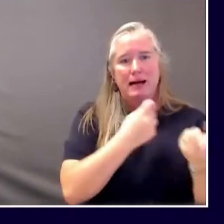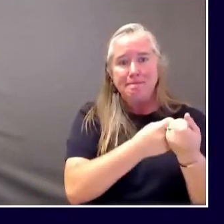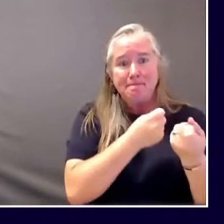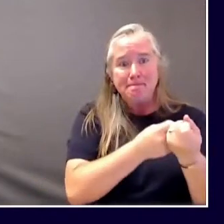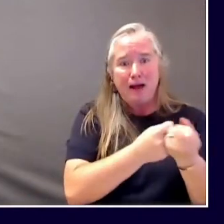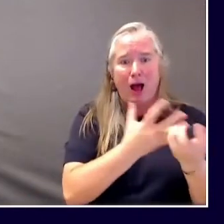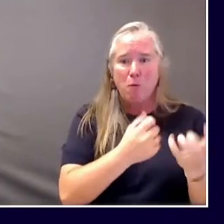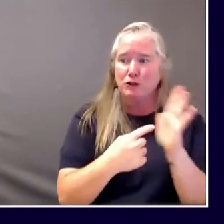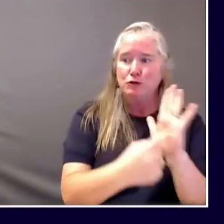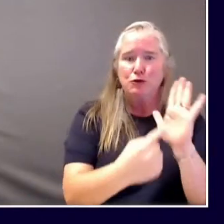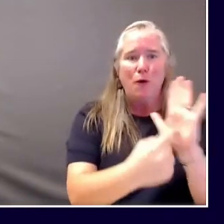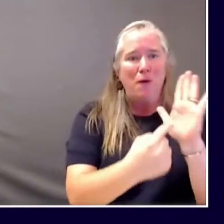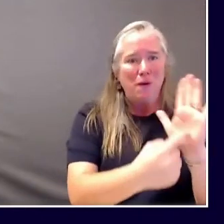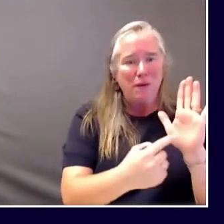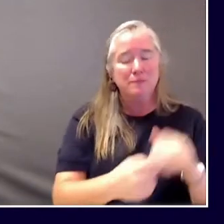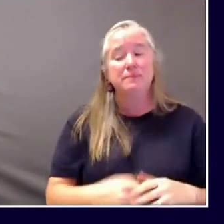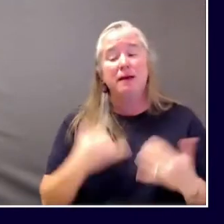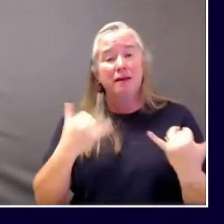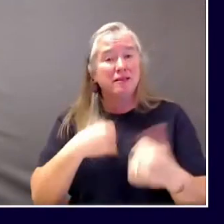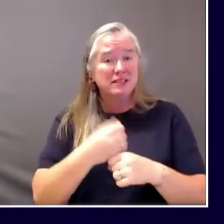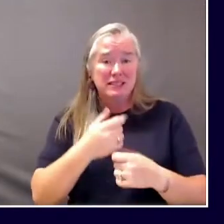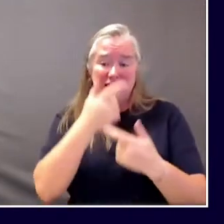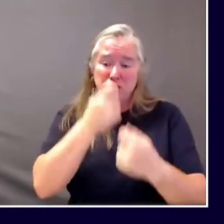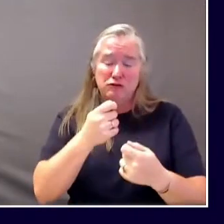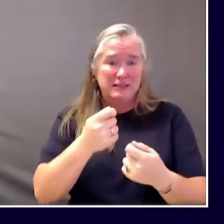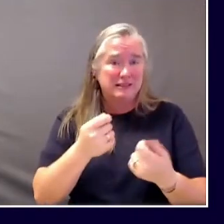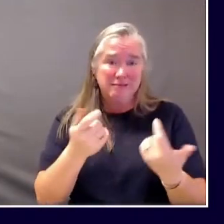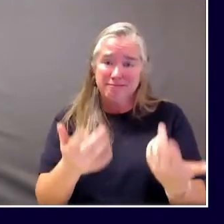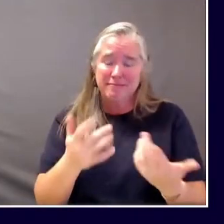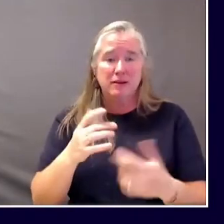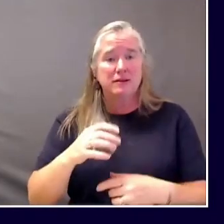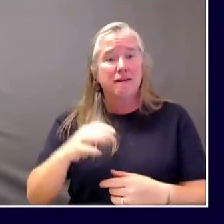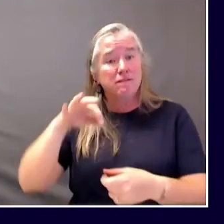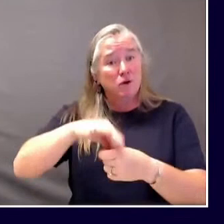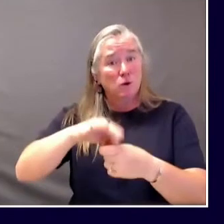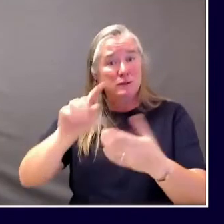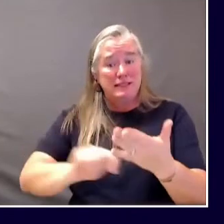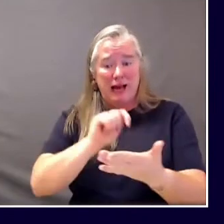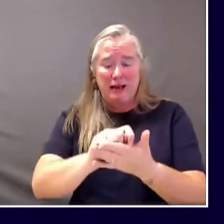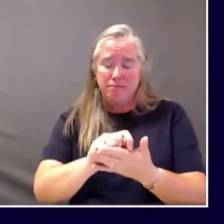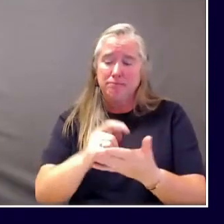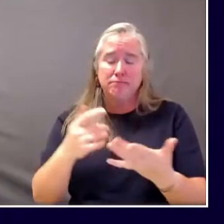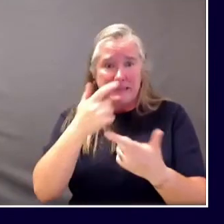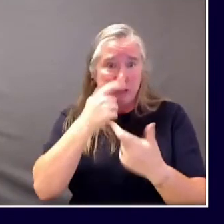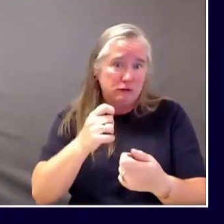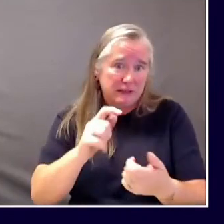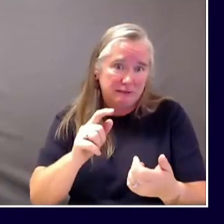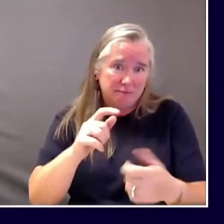interesting election year